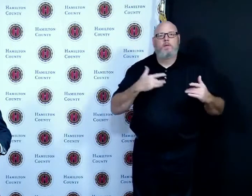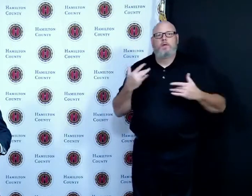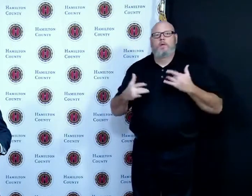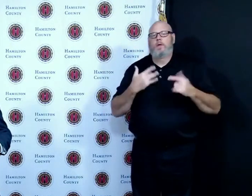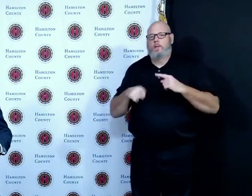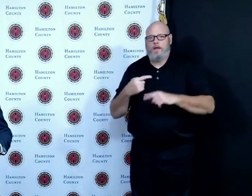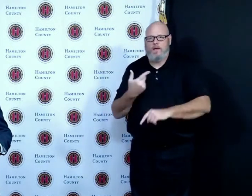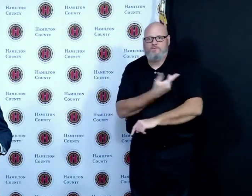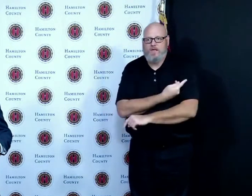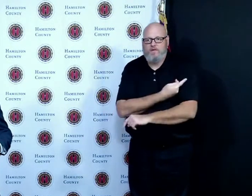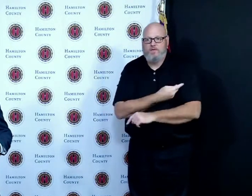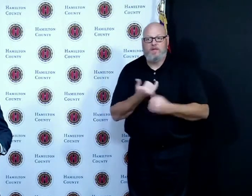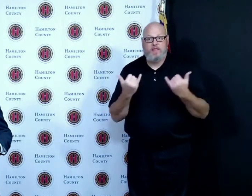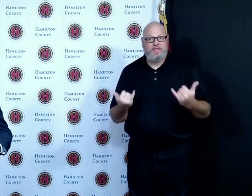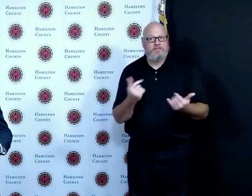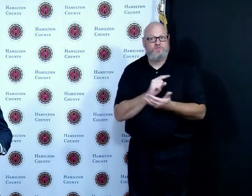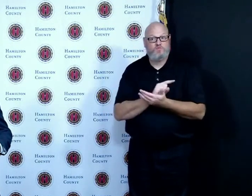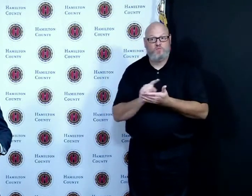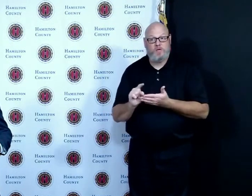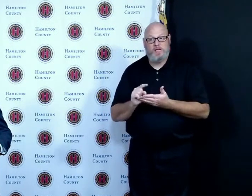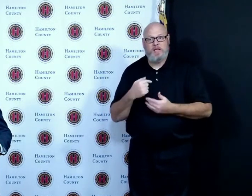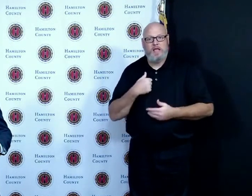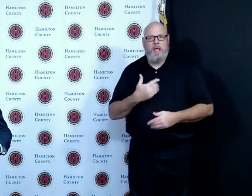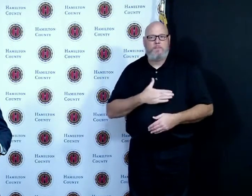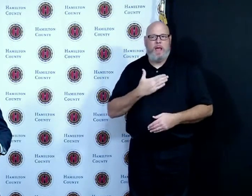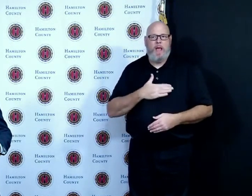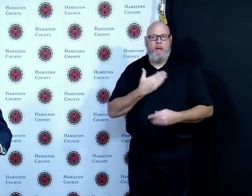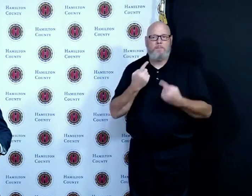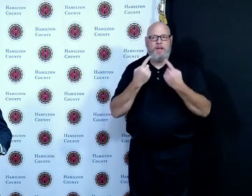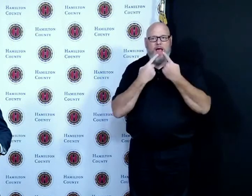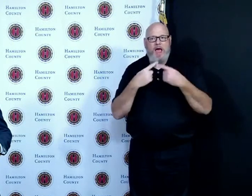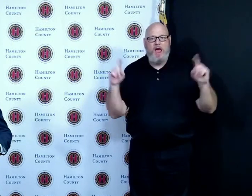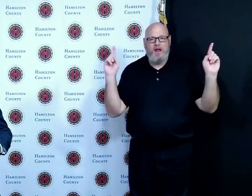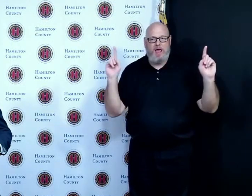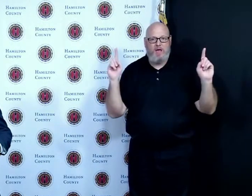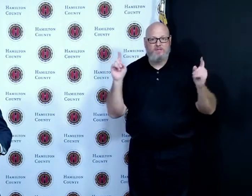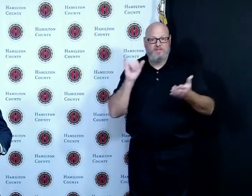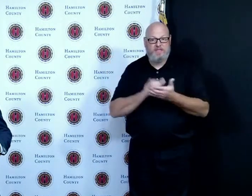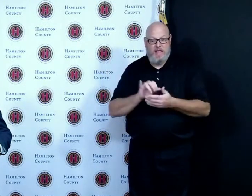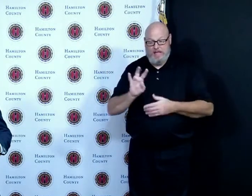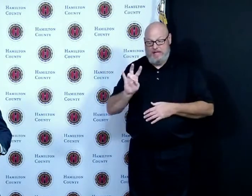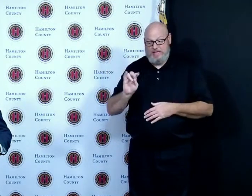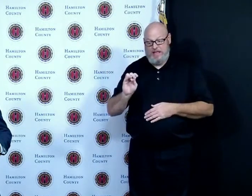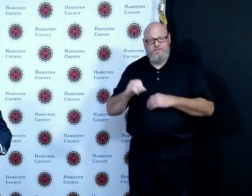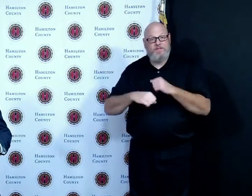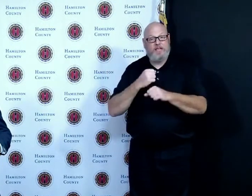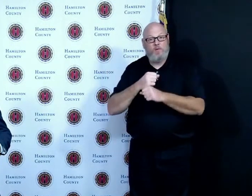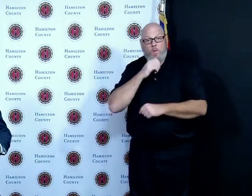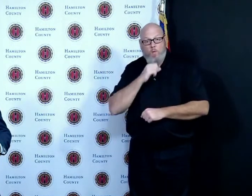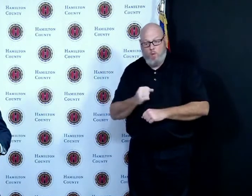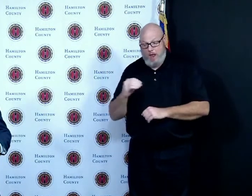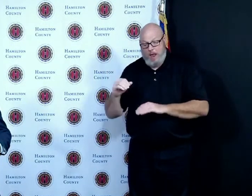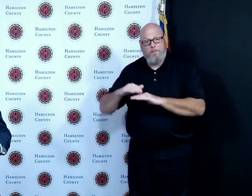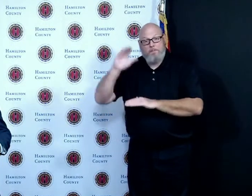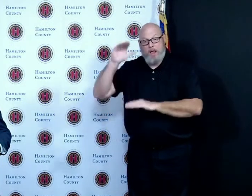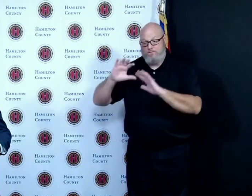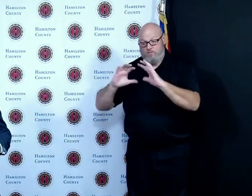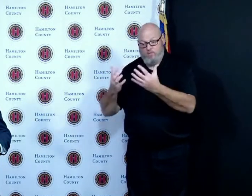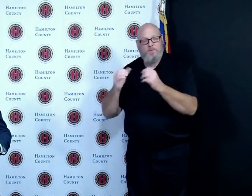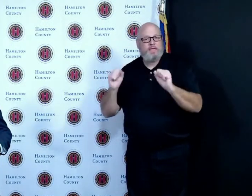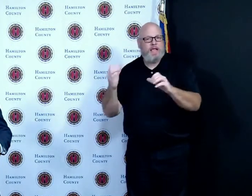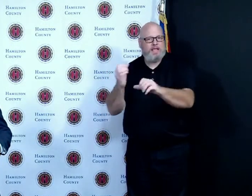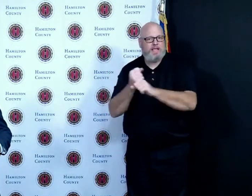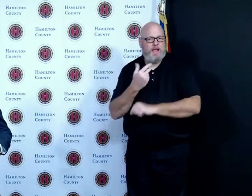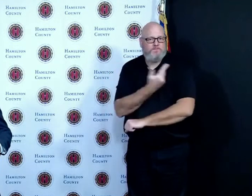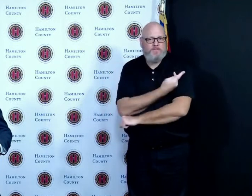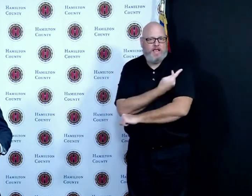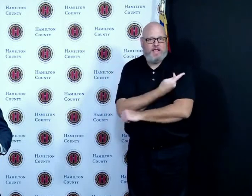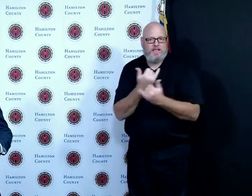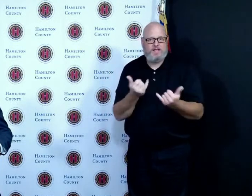us safe as a community and ensure that we can finish out this pandemic and move on thank you